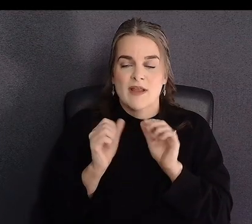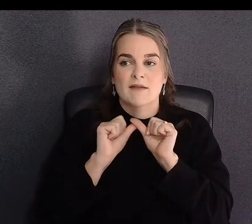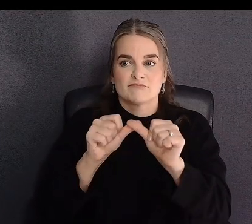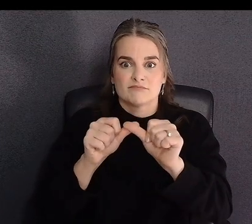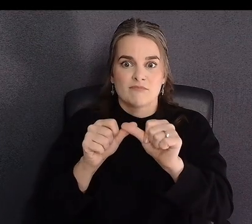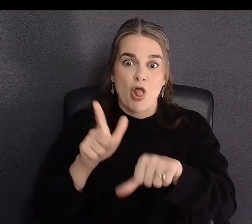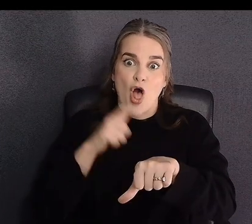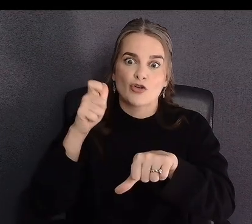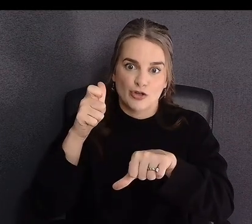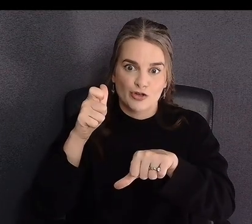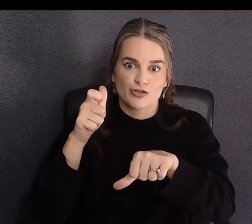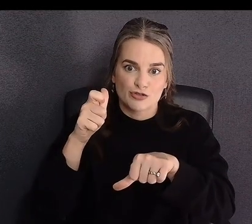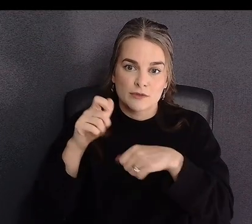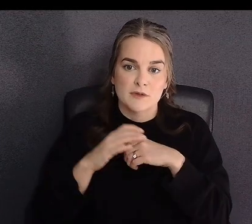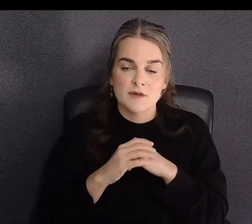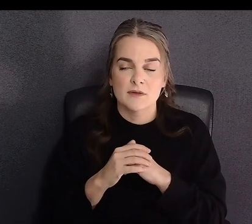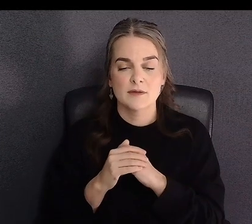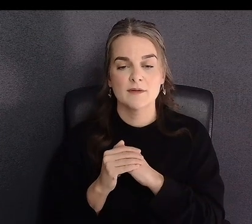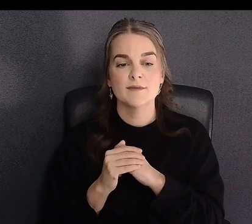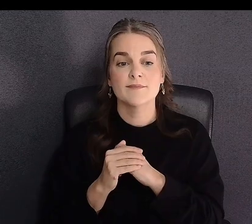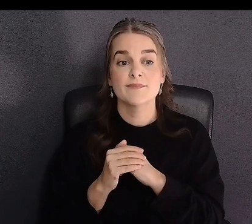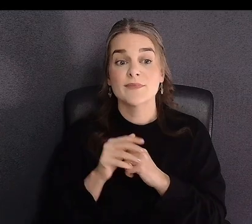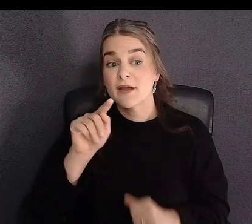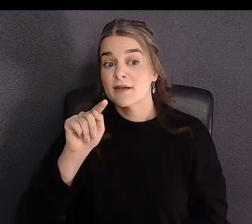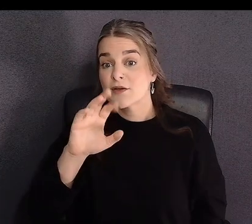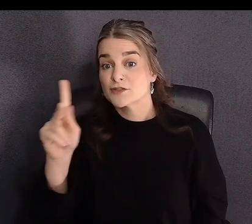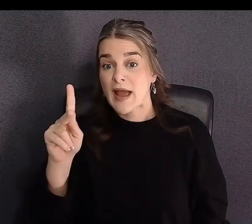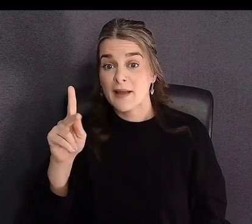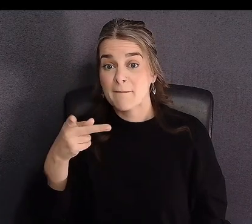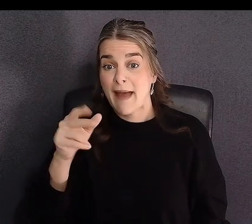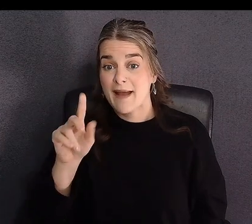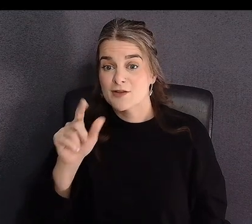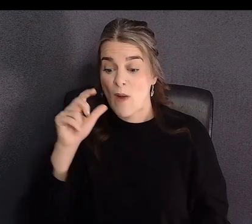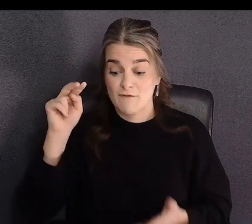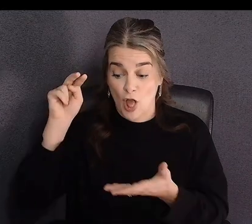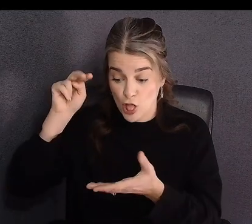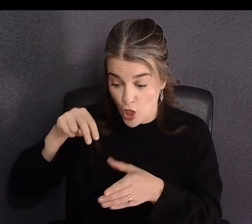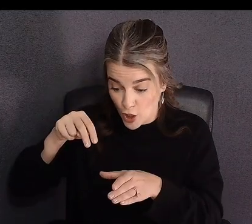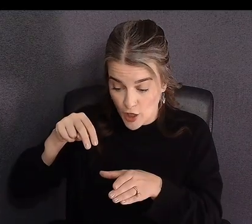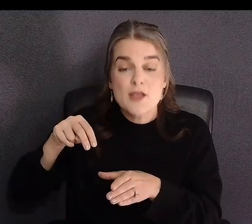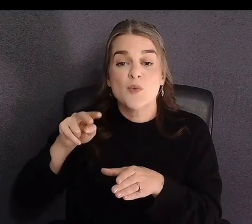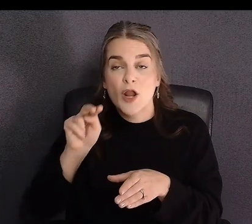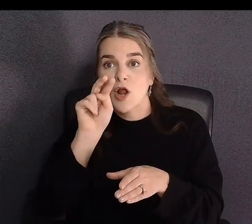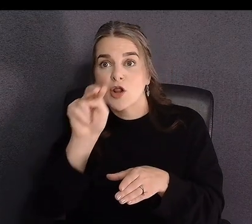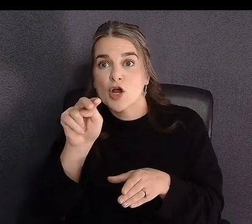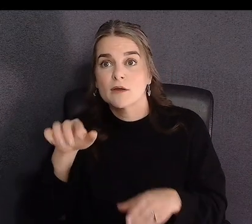So the trackpad, you don't have to look at it. All you have to do is look at your device that you're using it with ahead of you and just follow the mouse